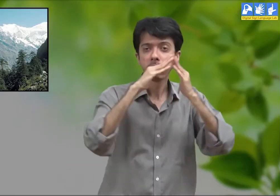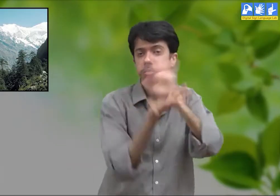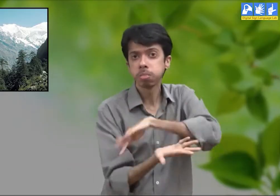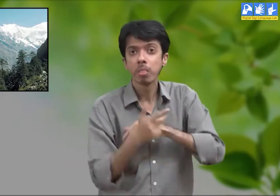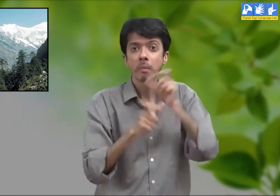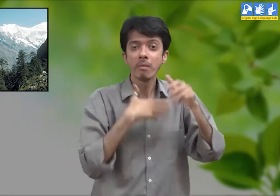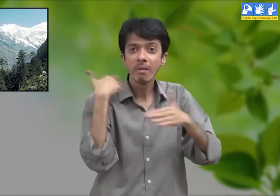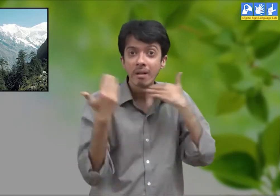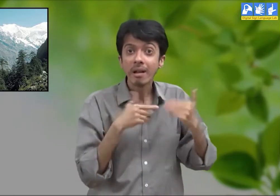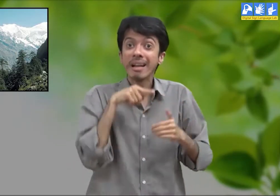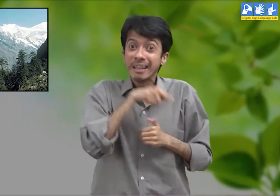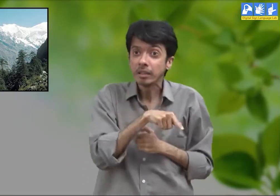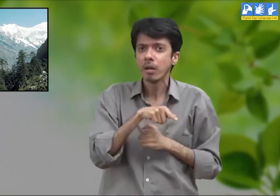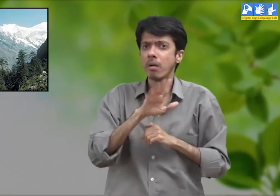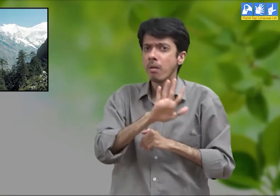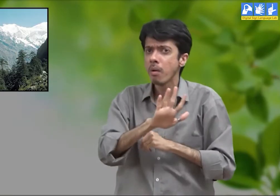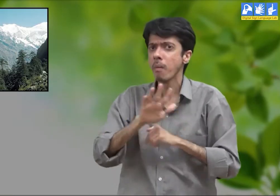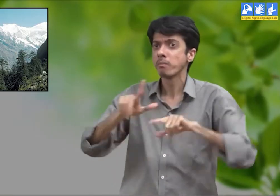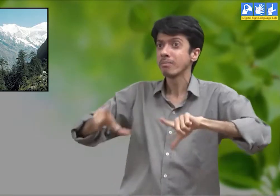That will impact the lives of many people.